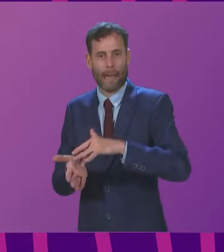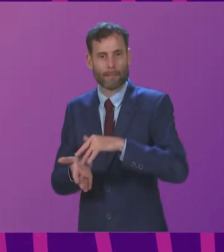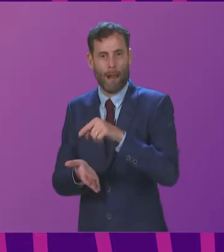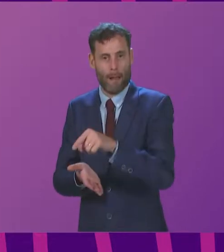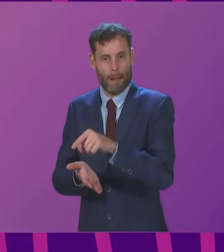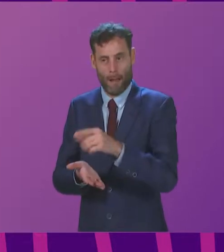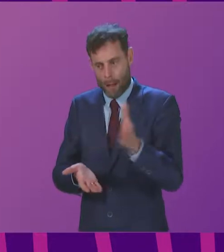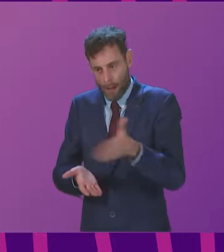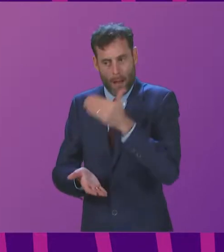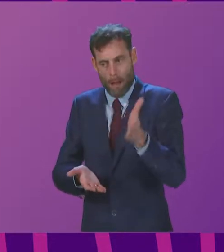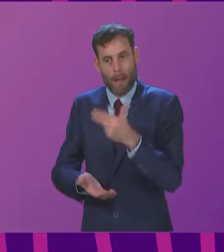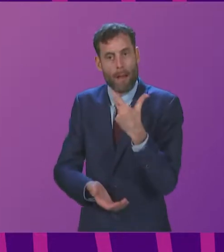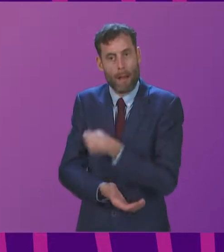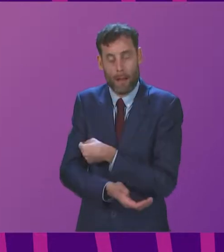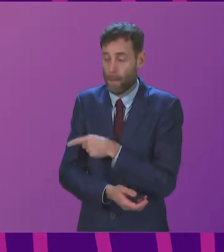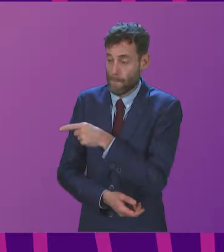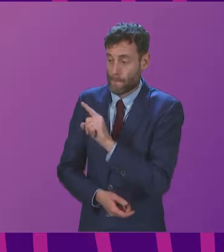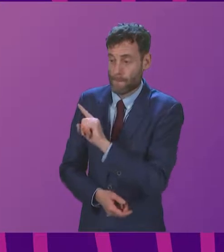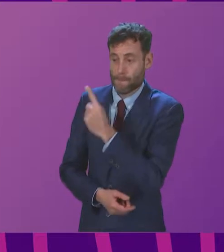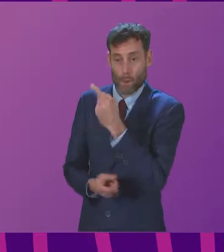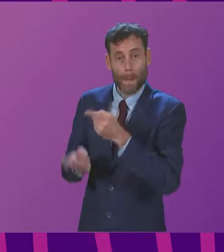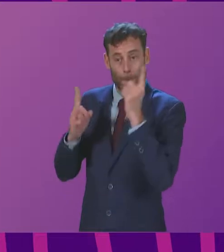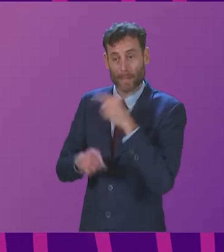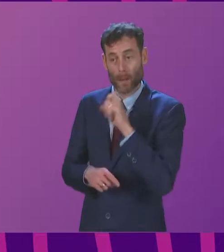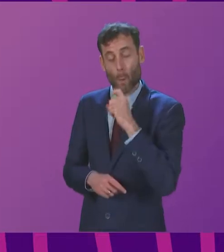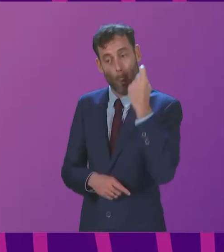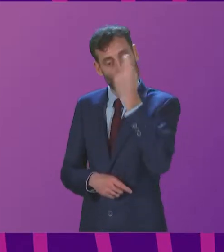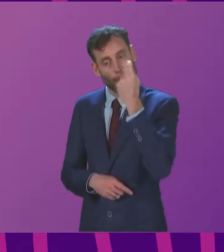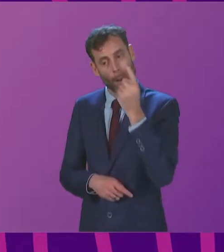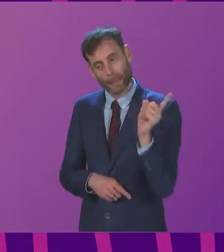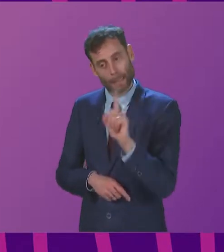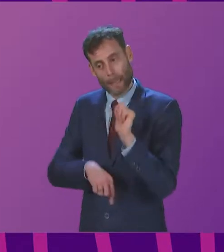The First Minister said that she would consider that. Today, will she finally back that call?